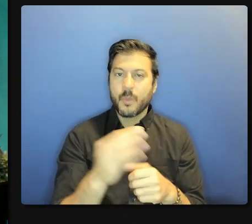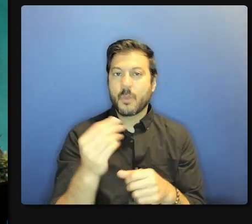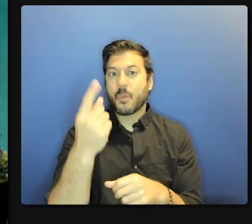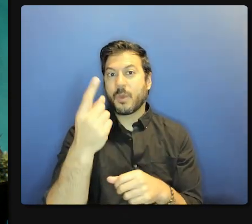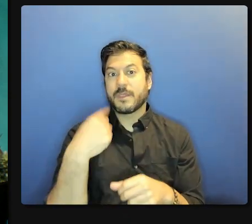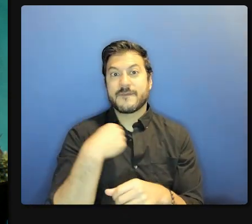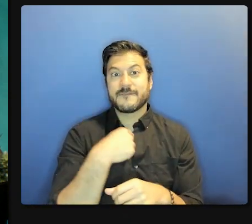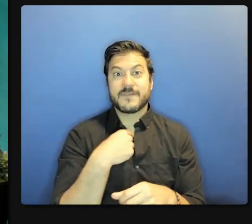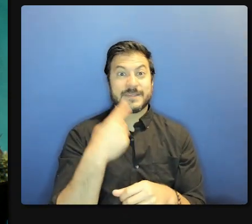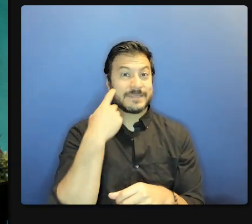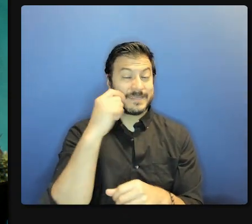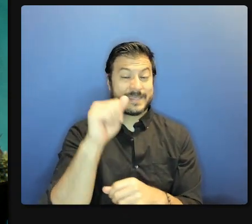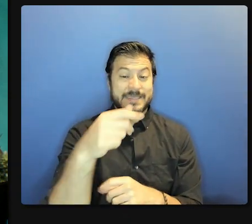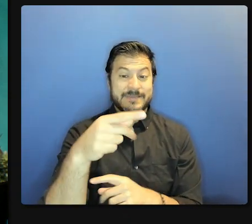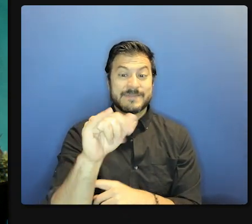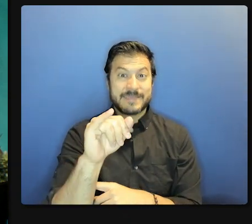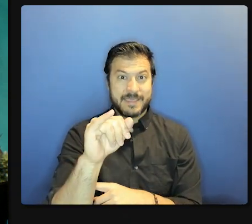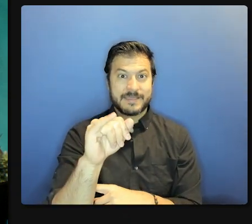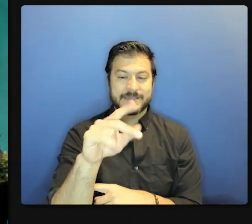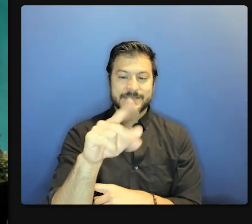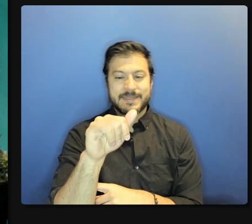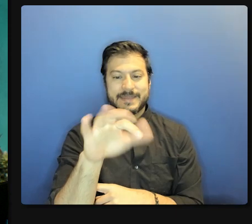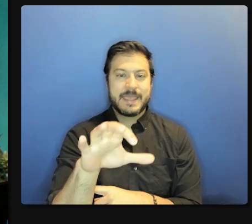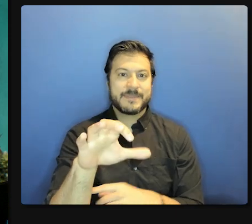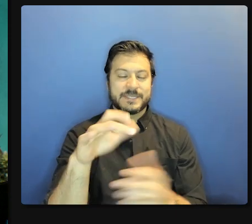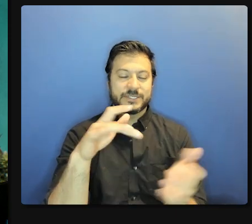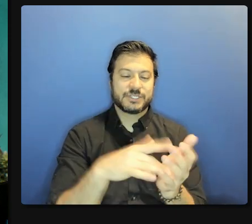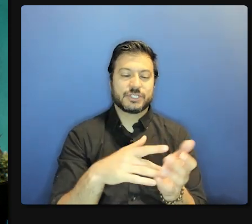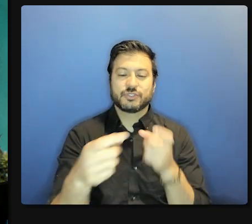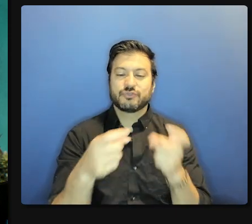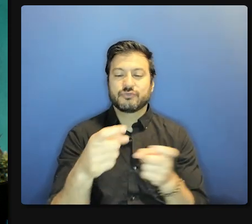and one of our latest APIs, Dynamic Touch Control State.